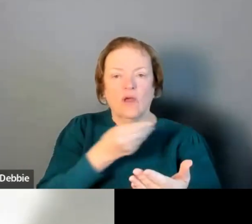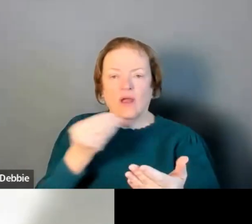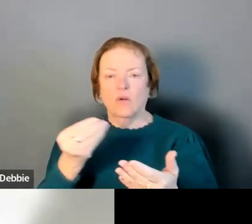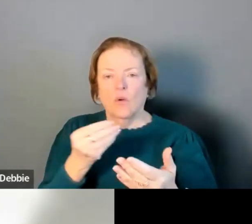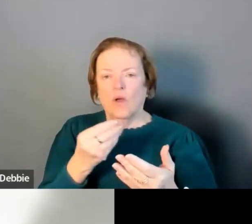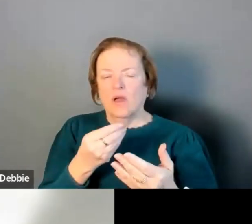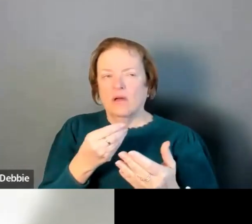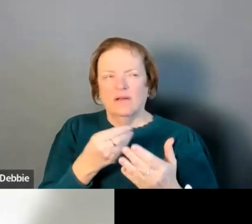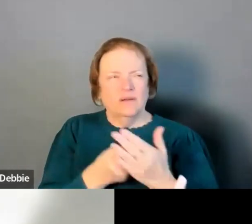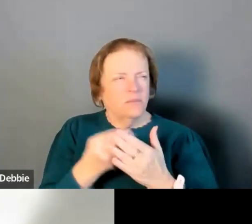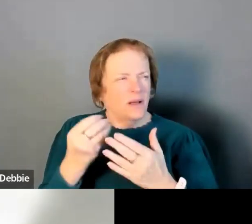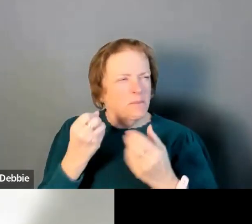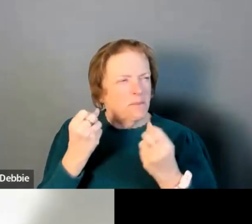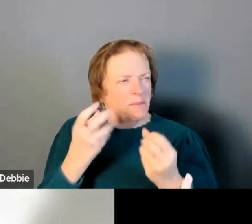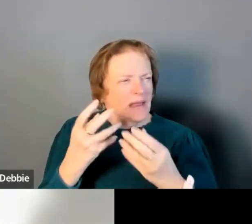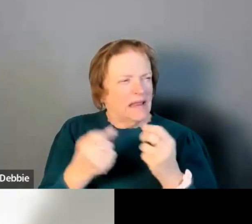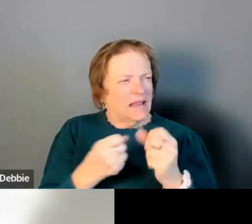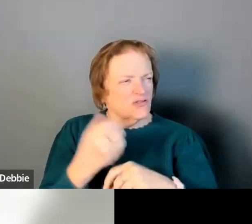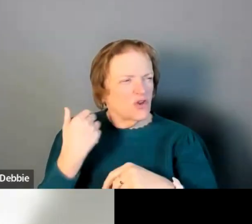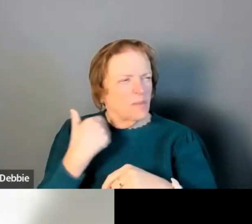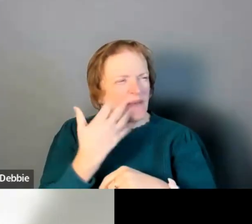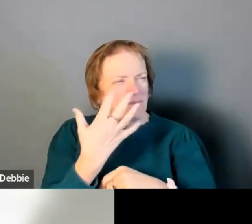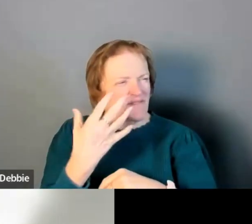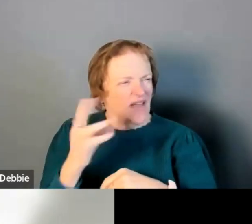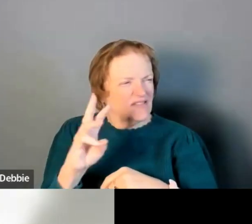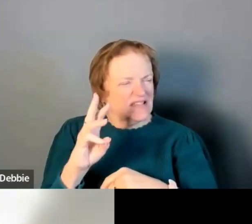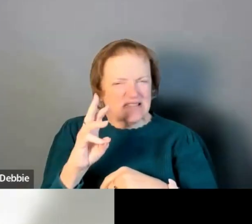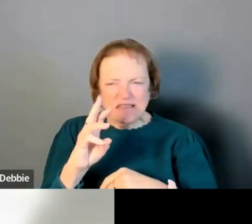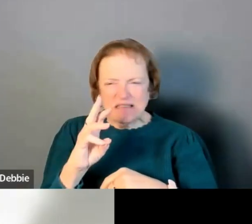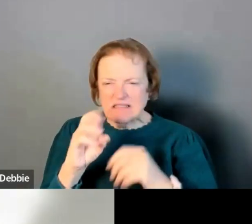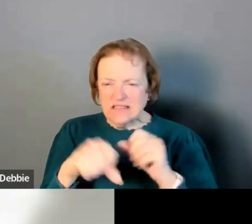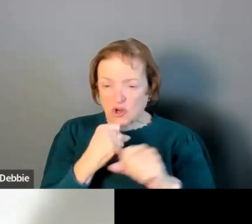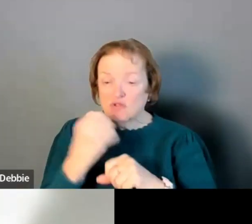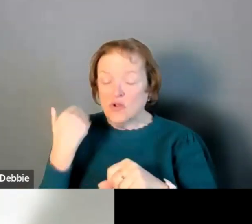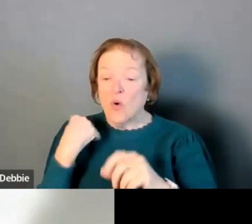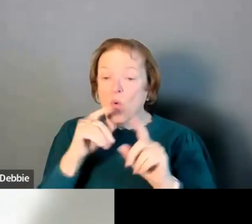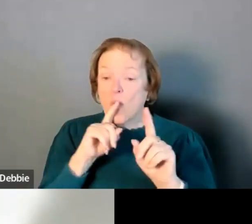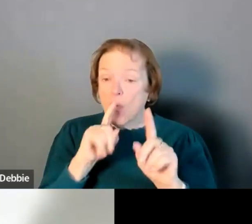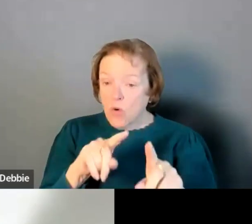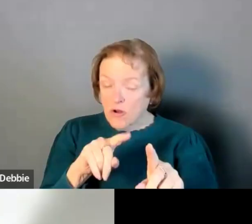ago, at least 10, 5, 6 years ago, maybe more than that, we ordered them we got it through our Oticon